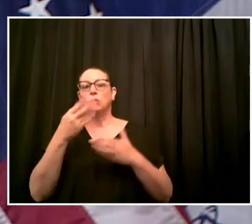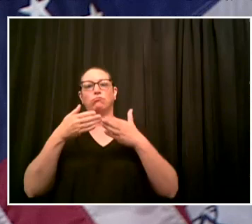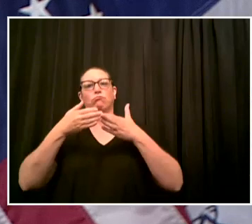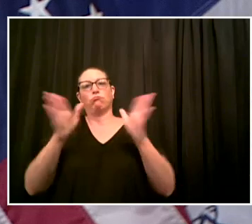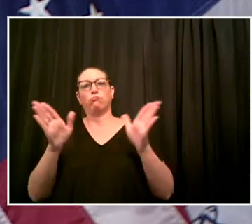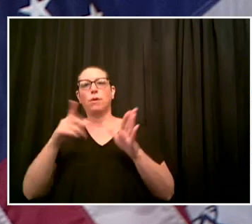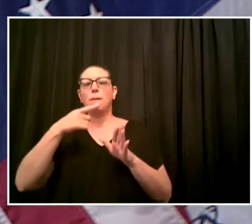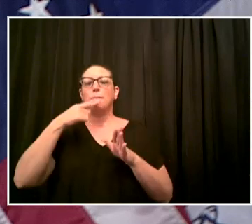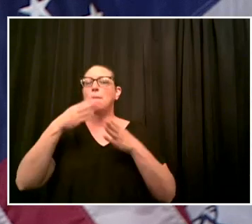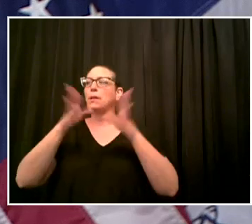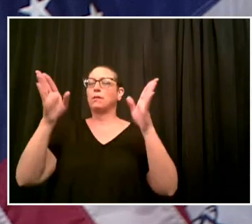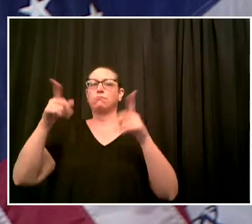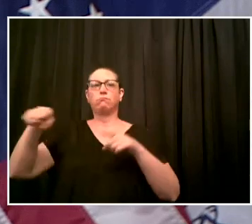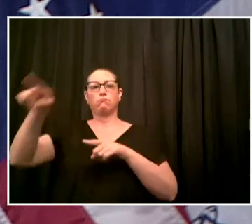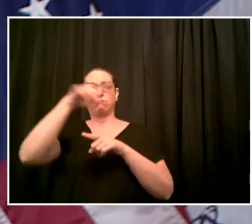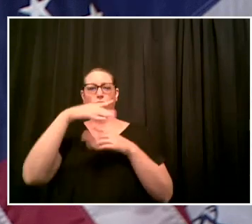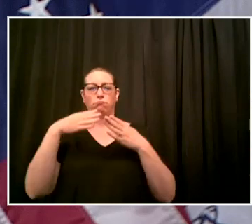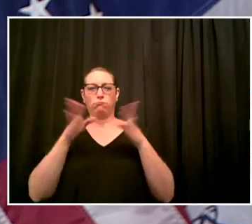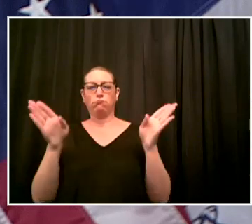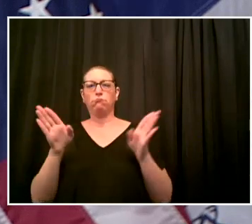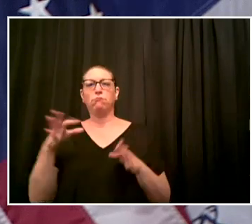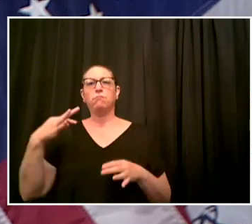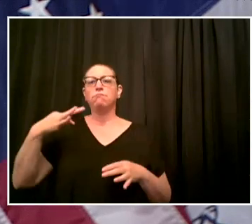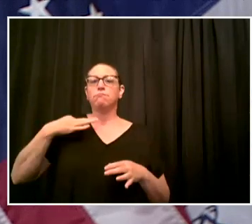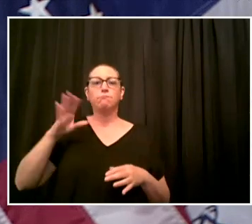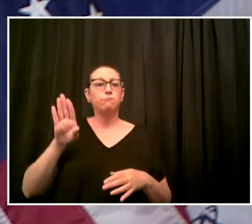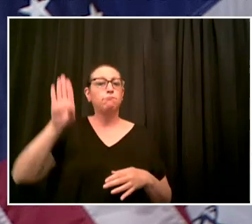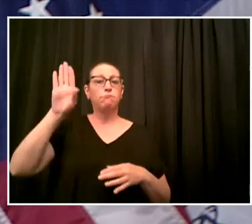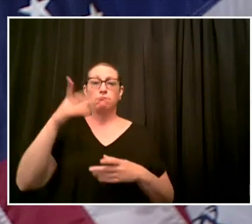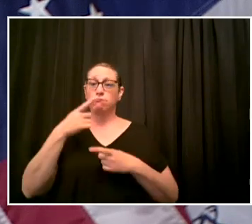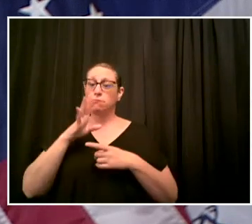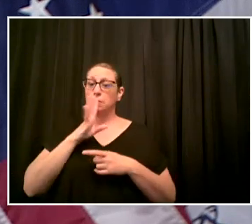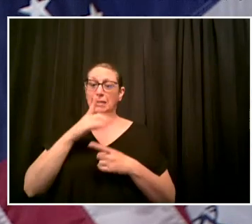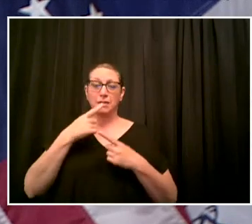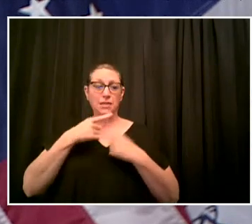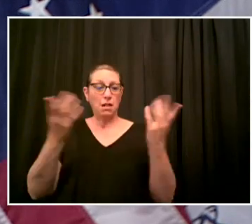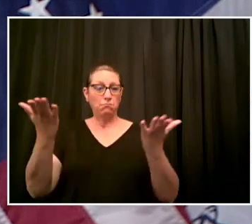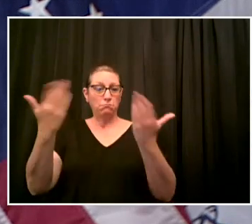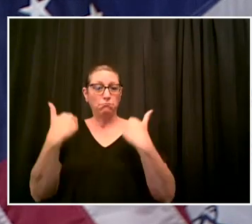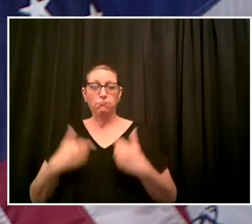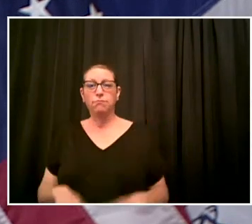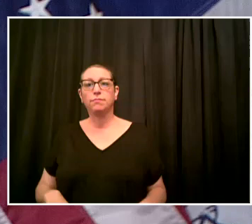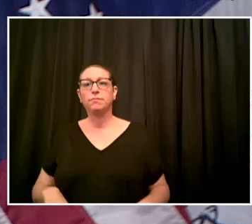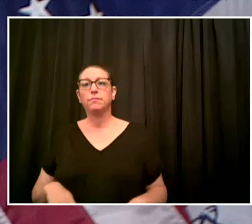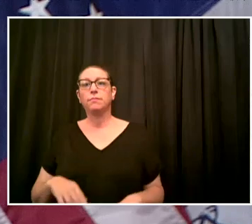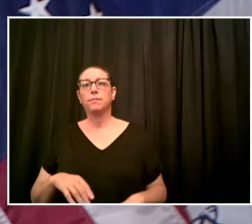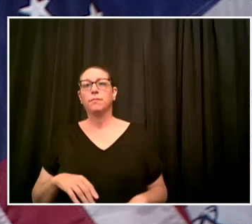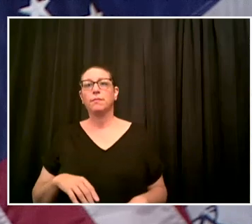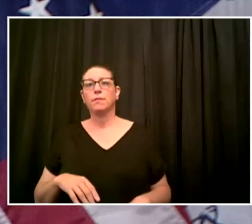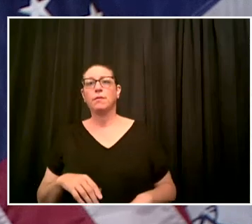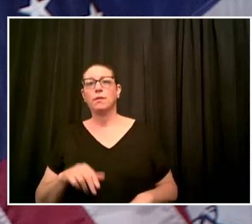THE PUBLIC WHO HAVE SIGNED UP TO SPEAK. FIRST ANDREW